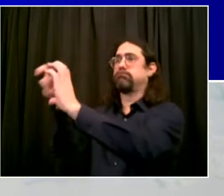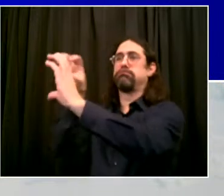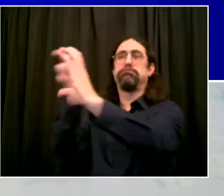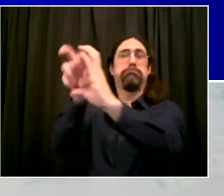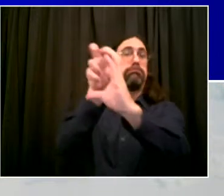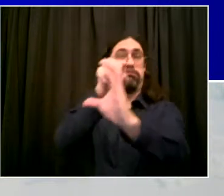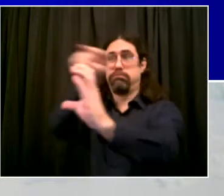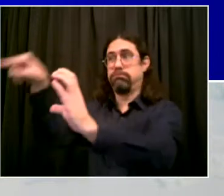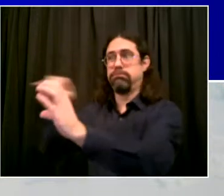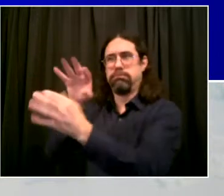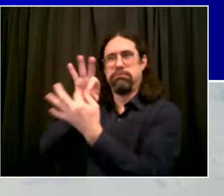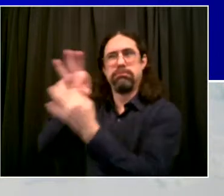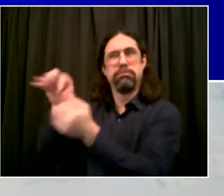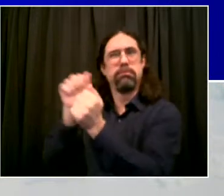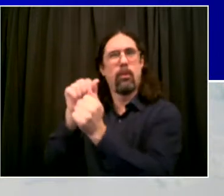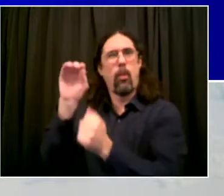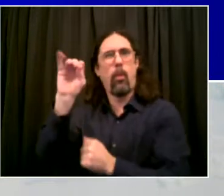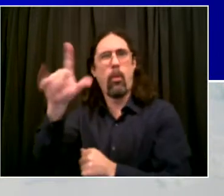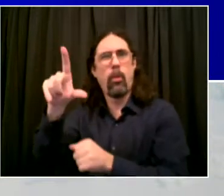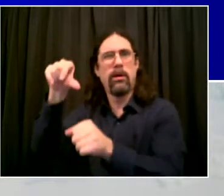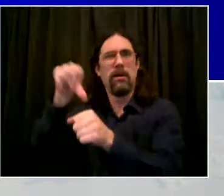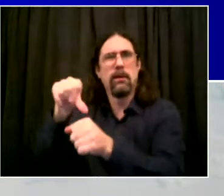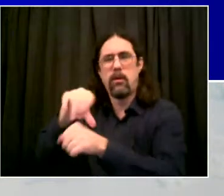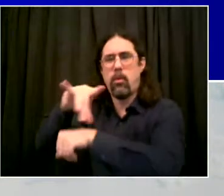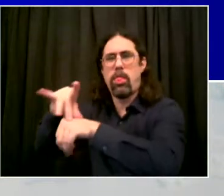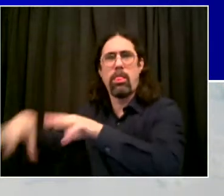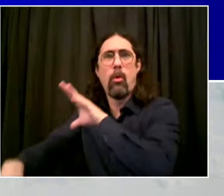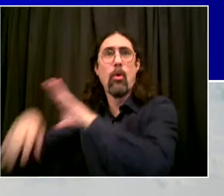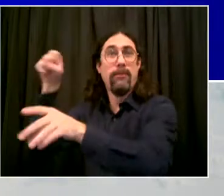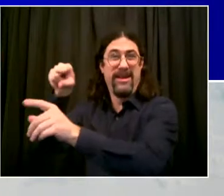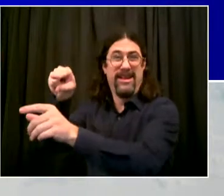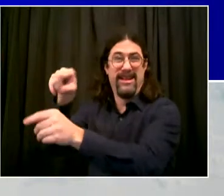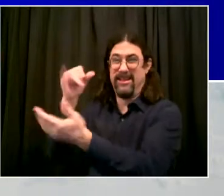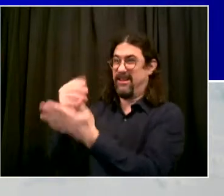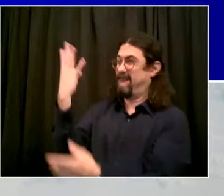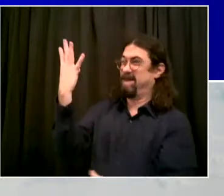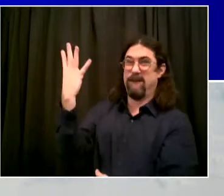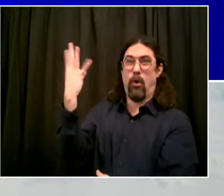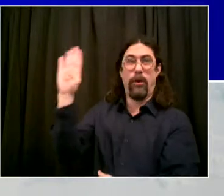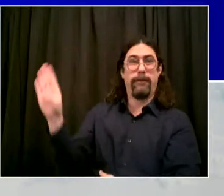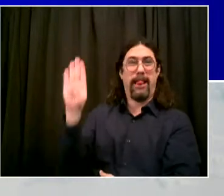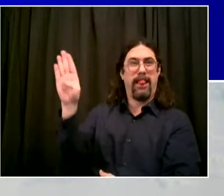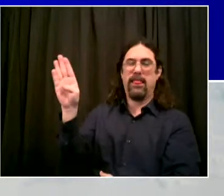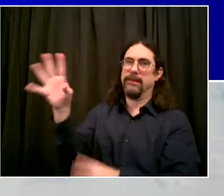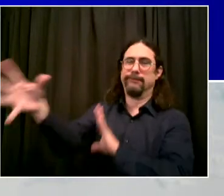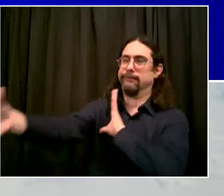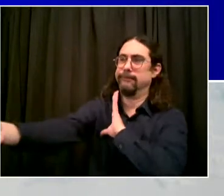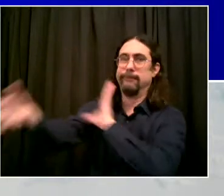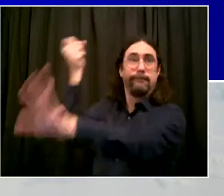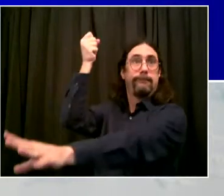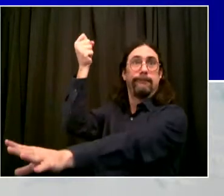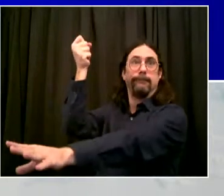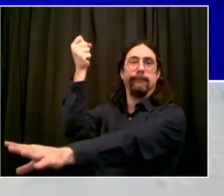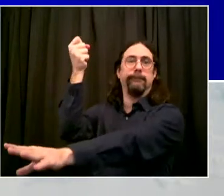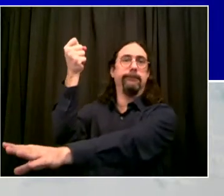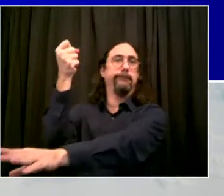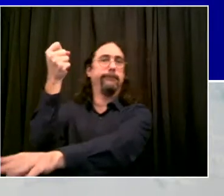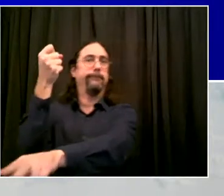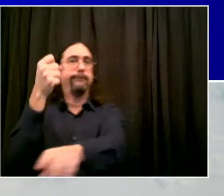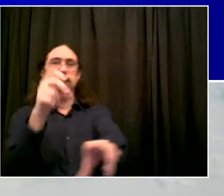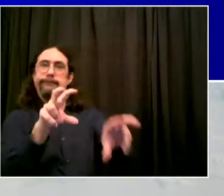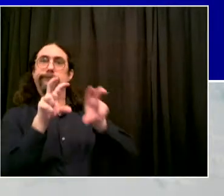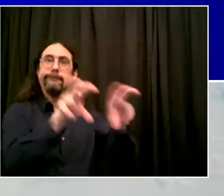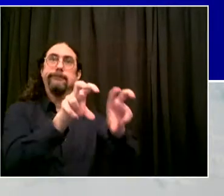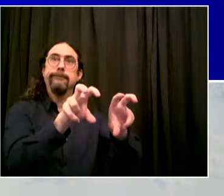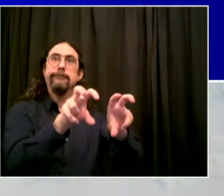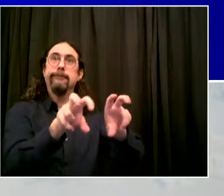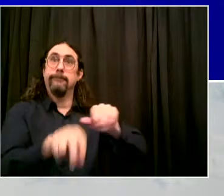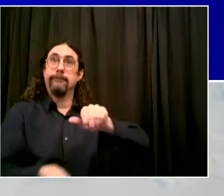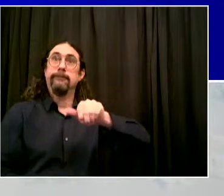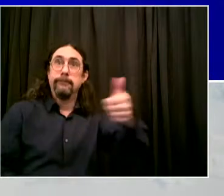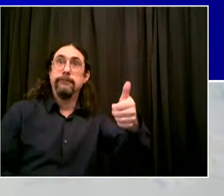BILLION.